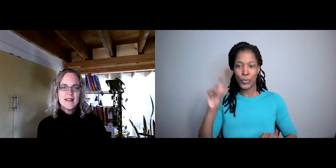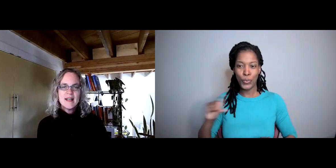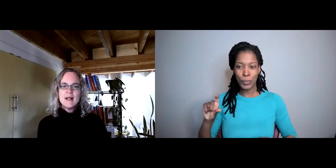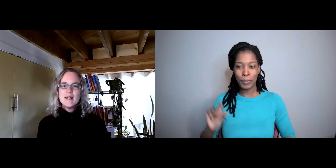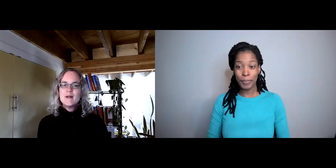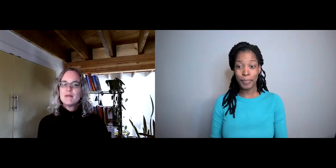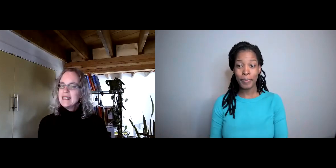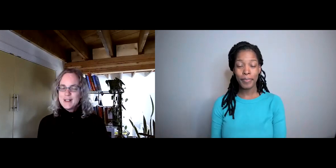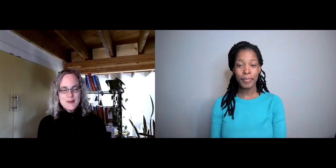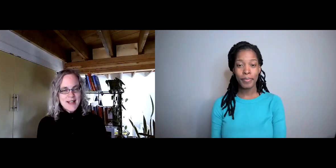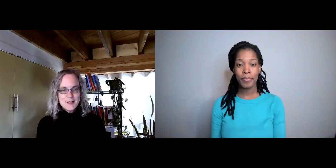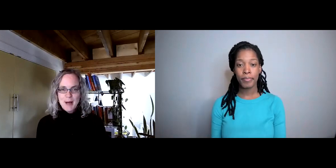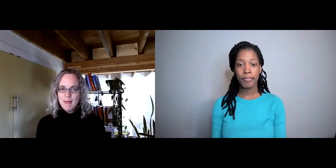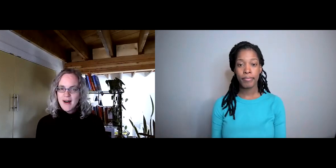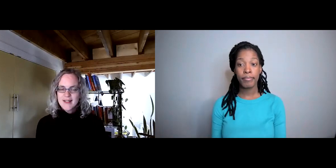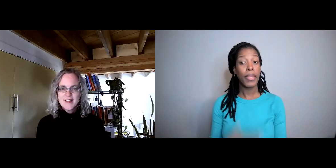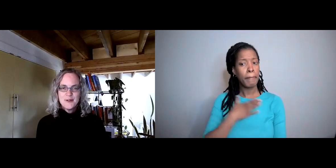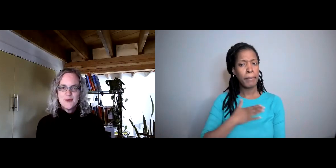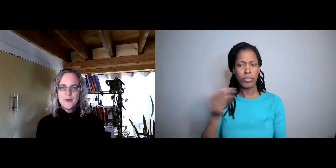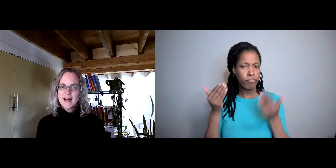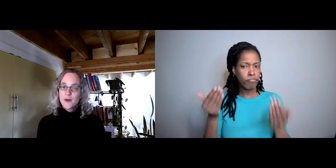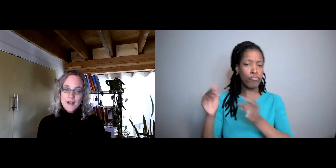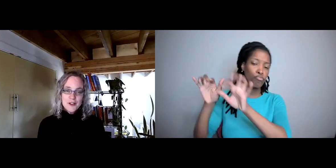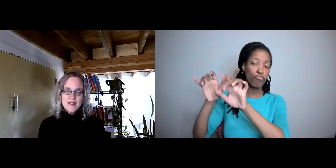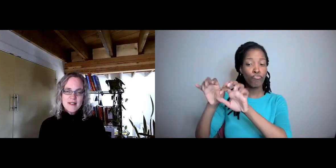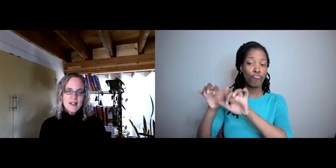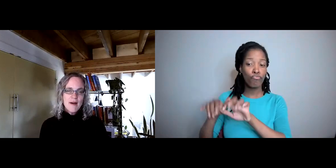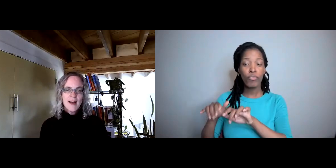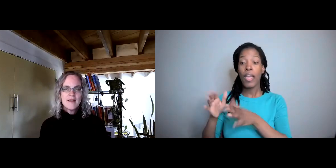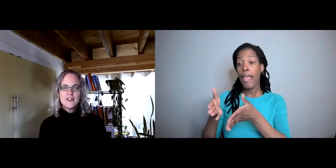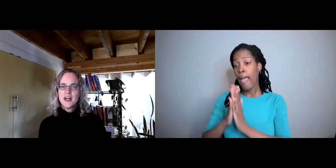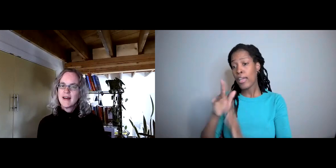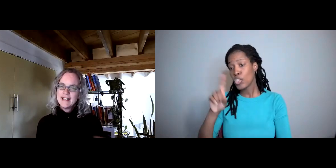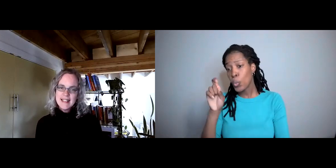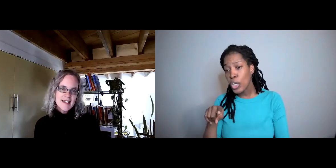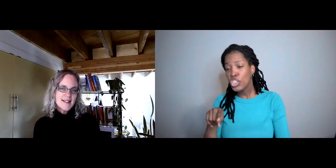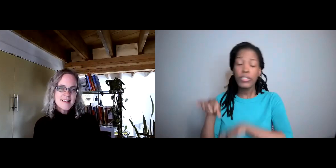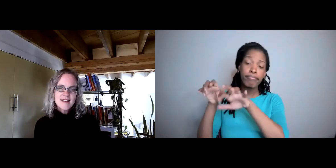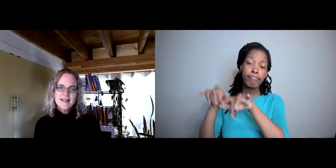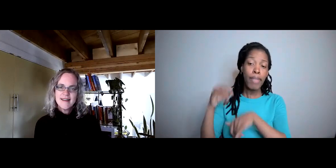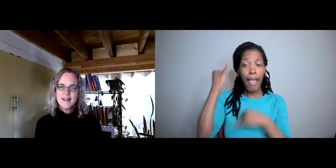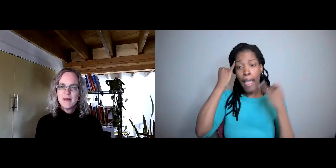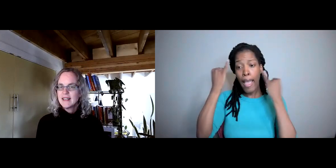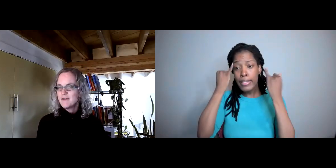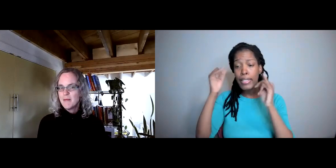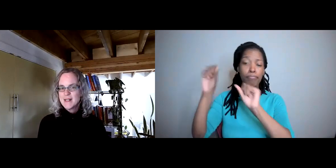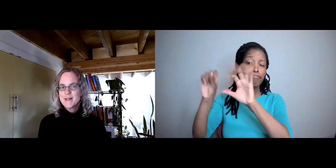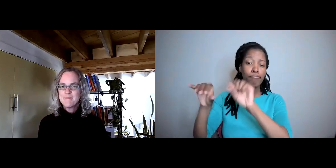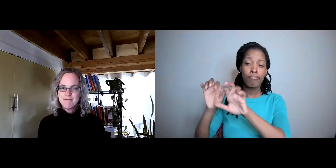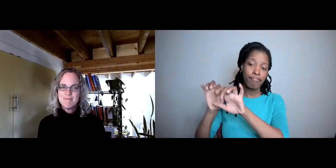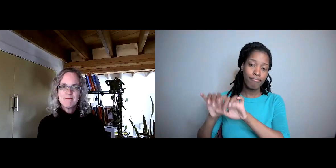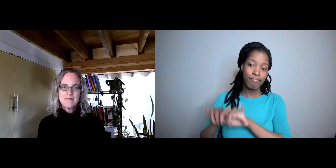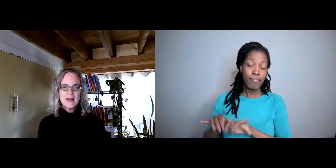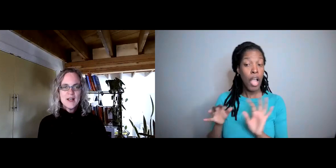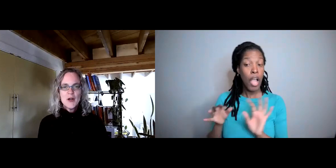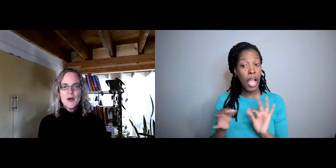Please use that chat box to ask questions that you have share ideas and leave comments.